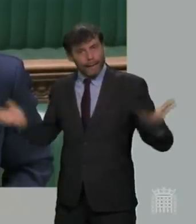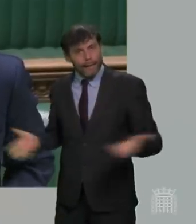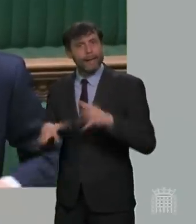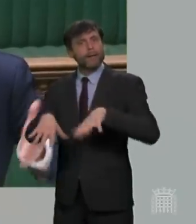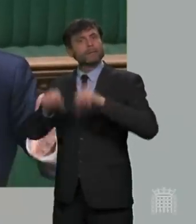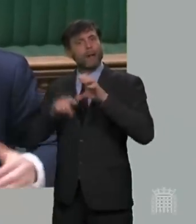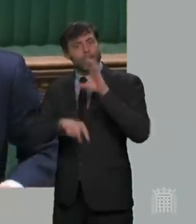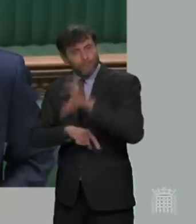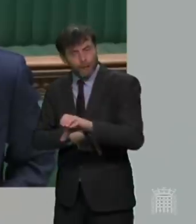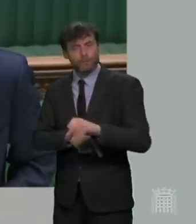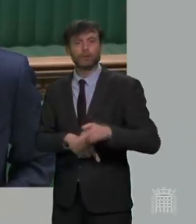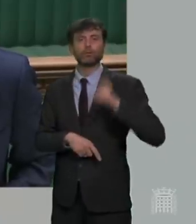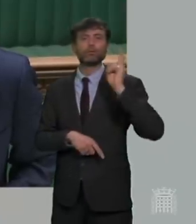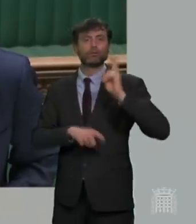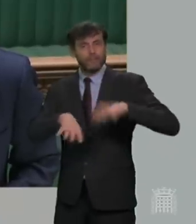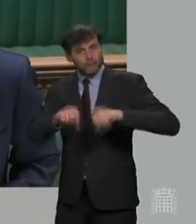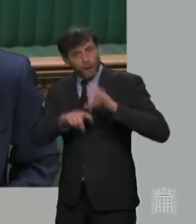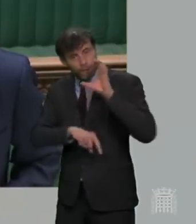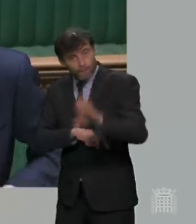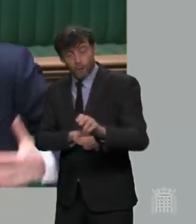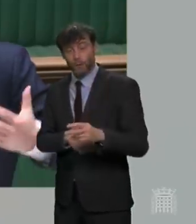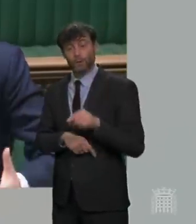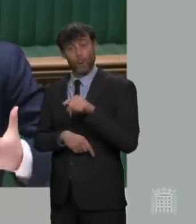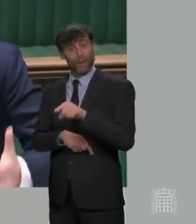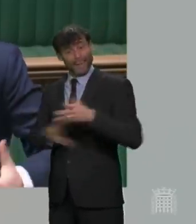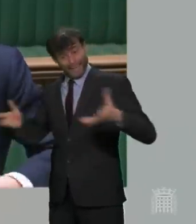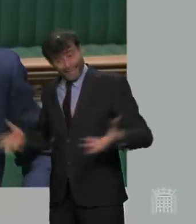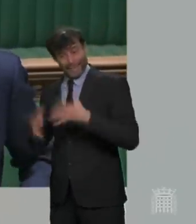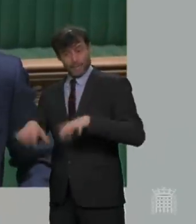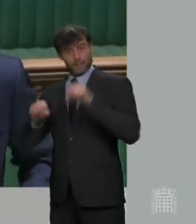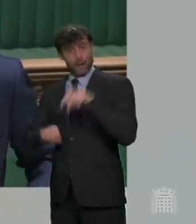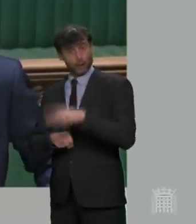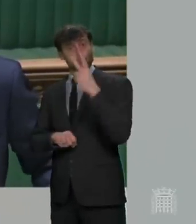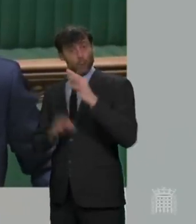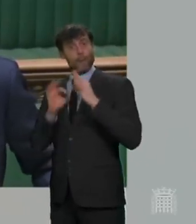with £2 billion going into kickstart alone, to help young people into the jobs that they need.